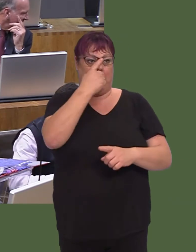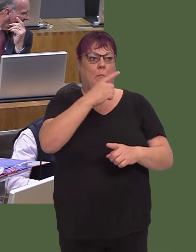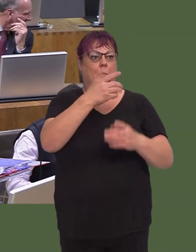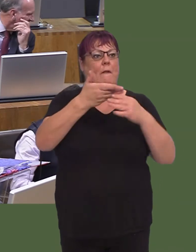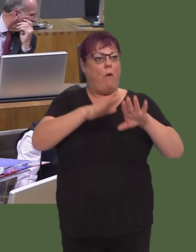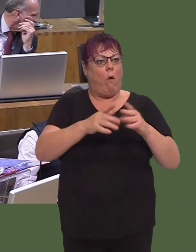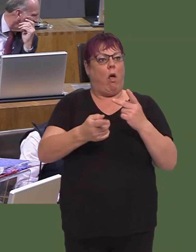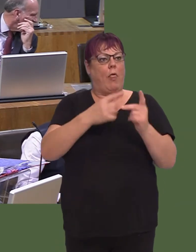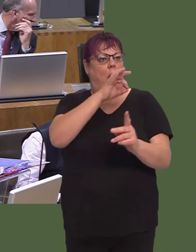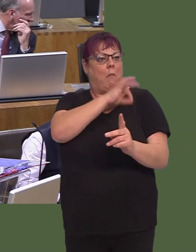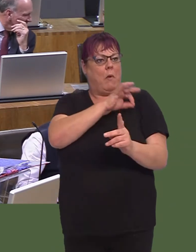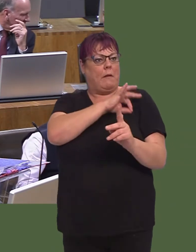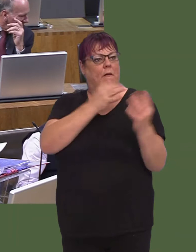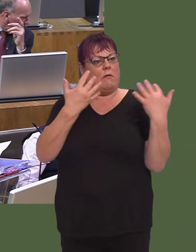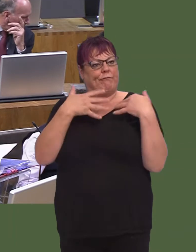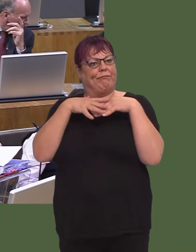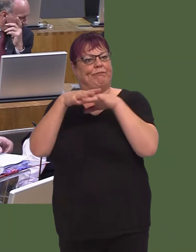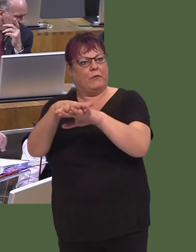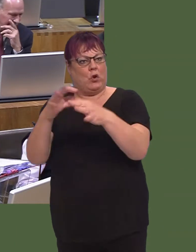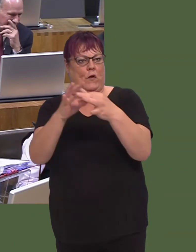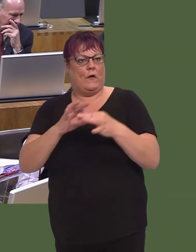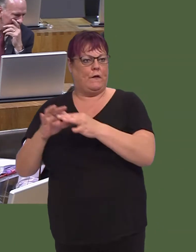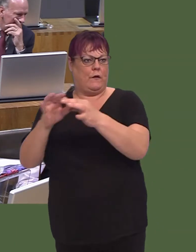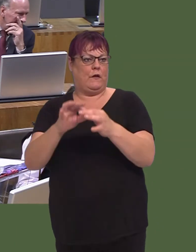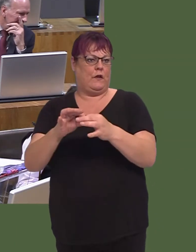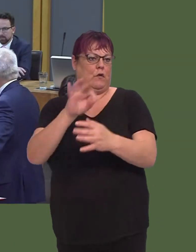migration of existing benefit claimants to universal credit.